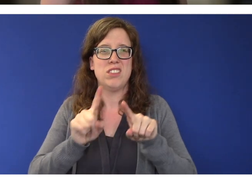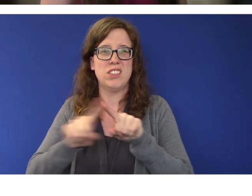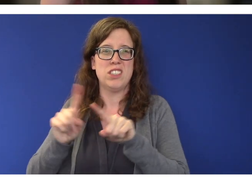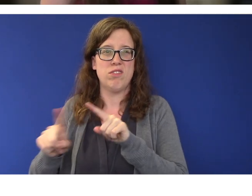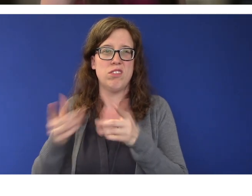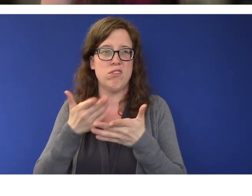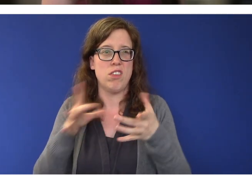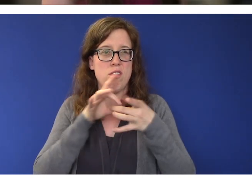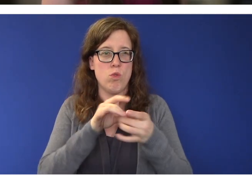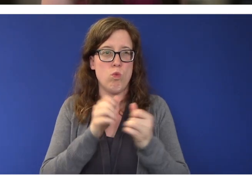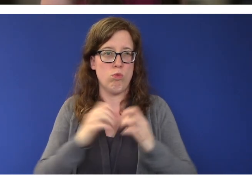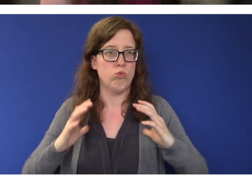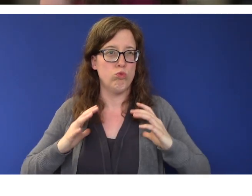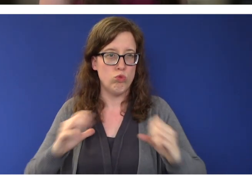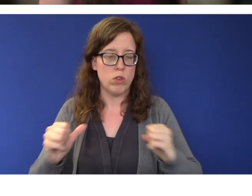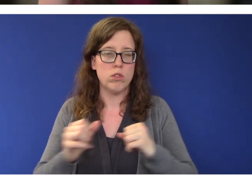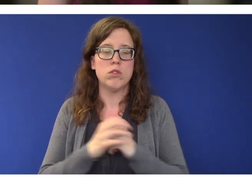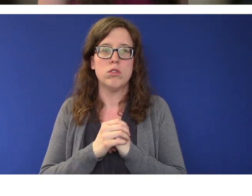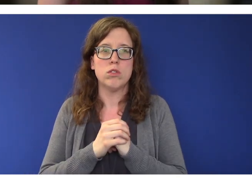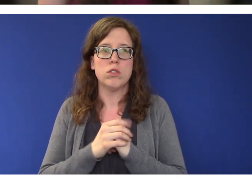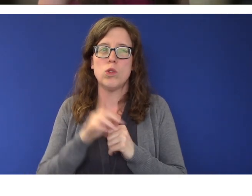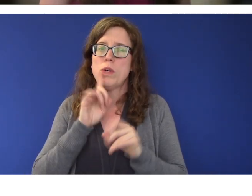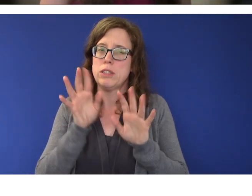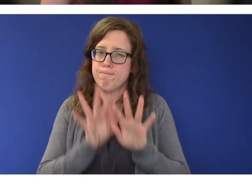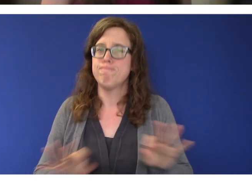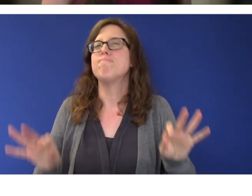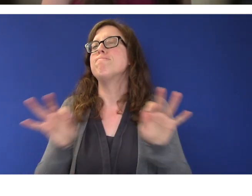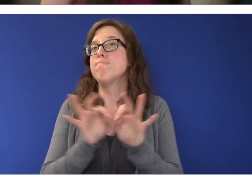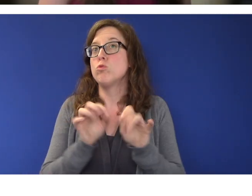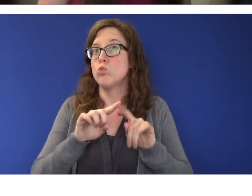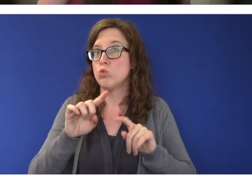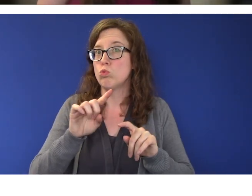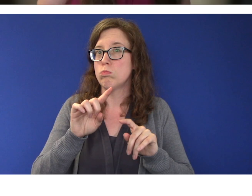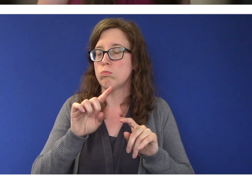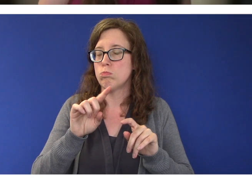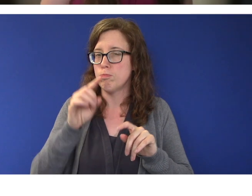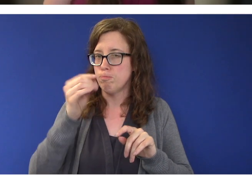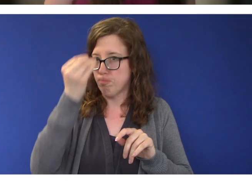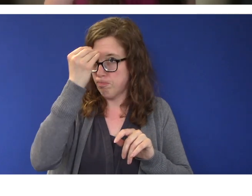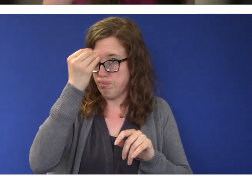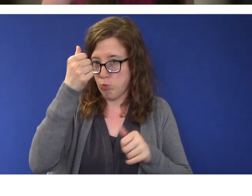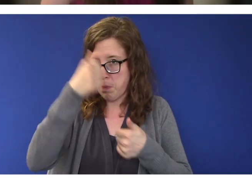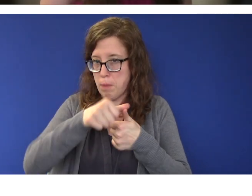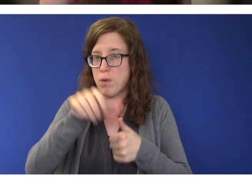key features of CHARGE Syndrome, but it's extremely important to note that every